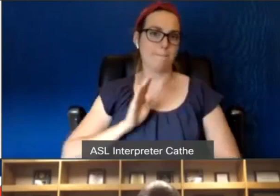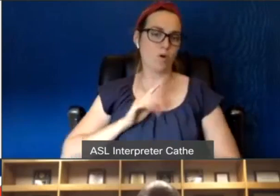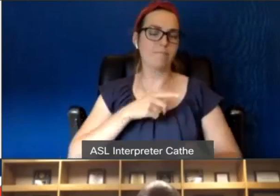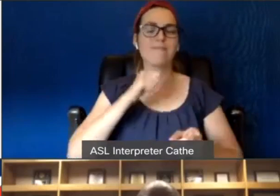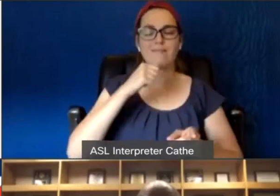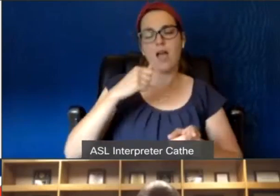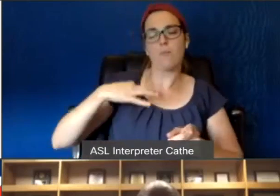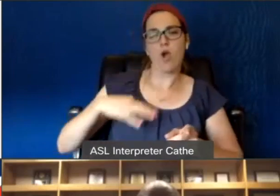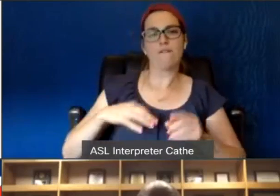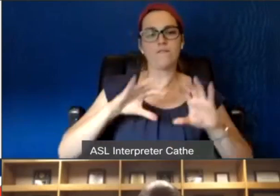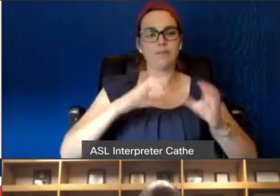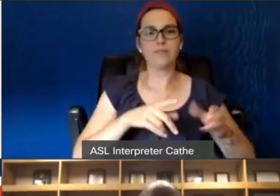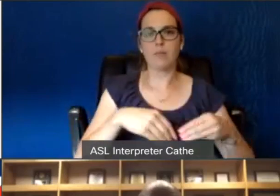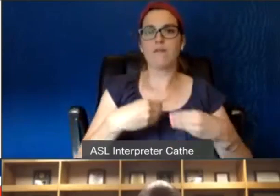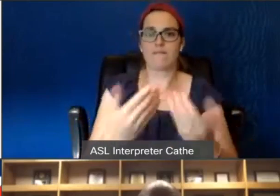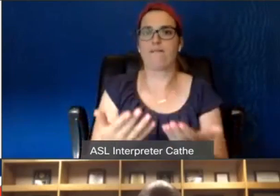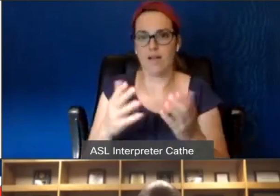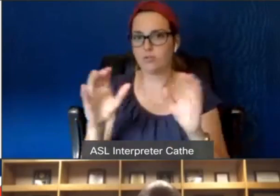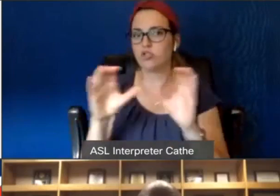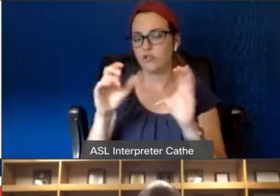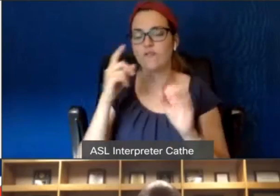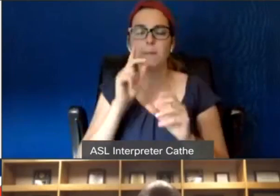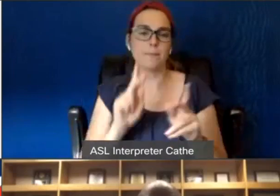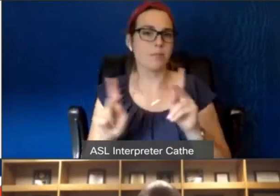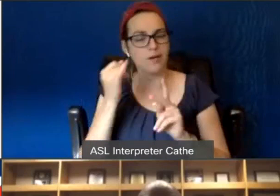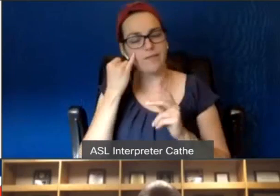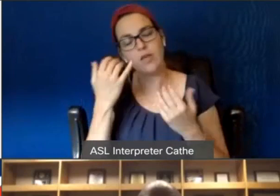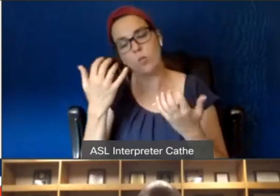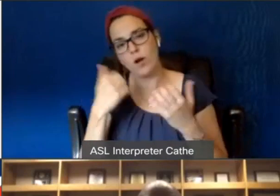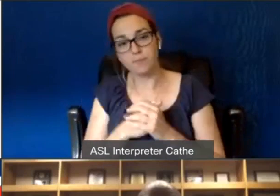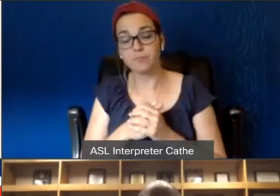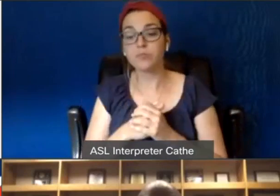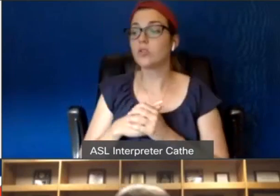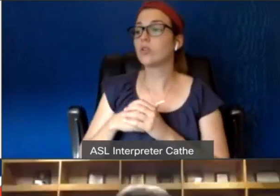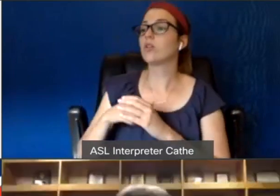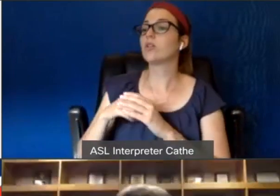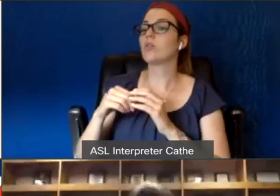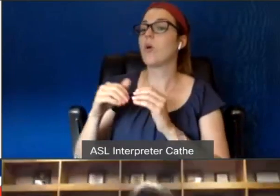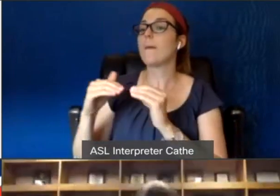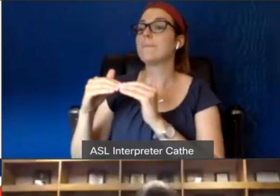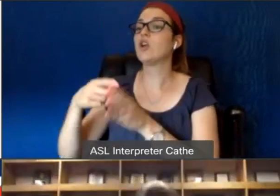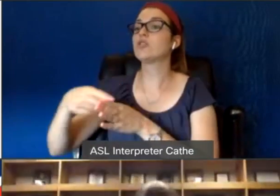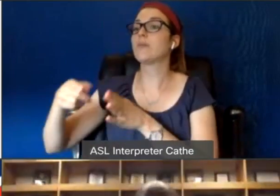voluntarily to people that want them. So a peer specialist specializes more in mental health